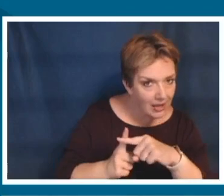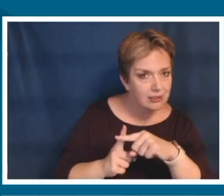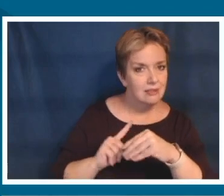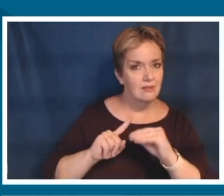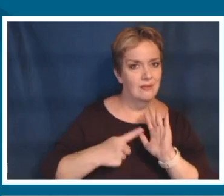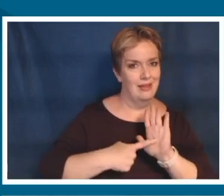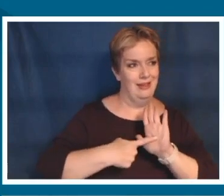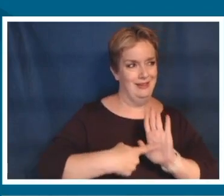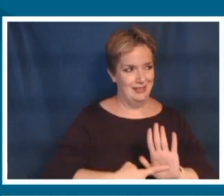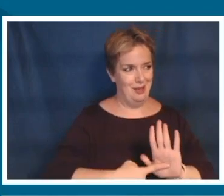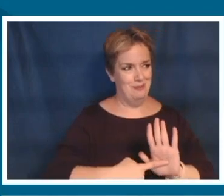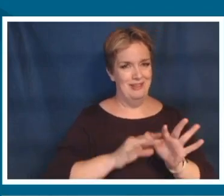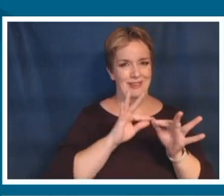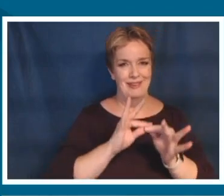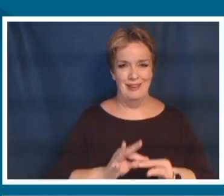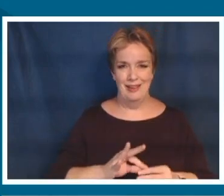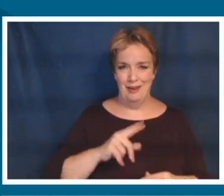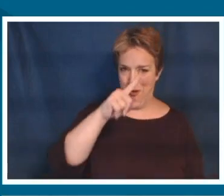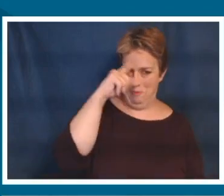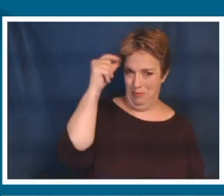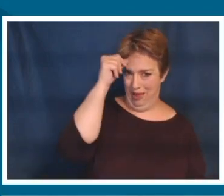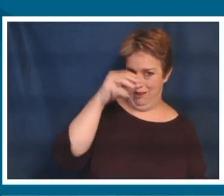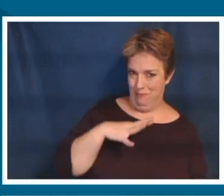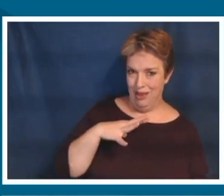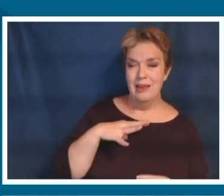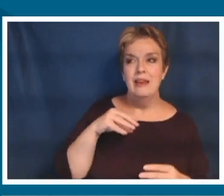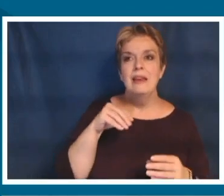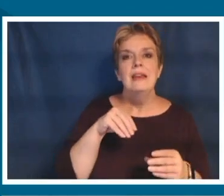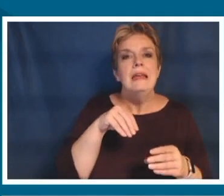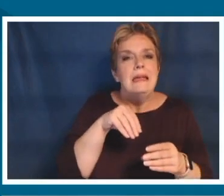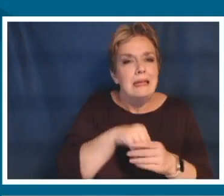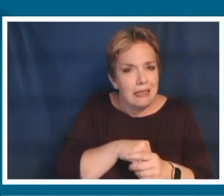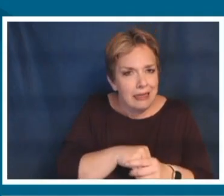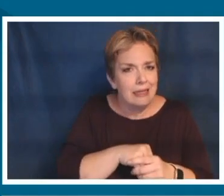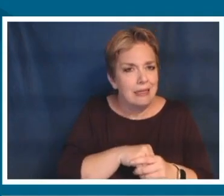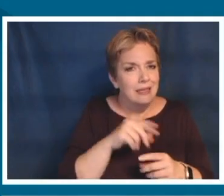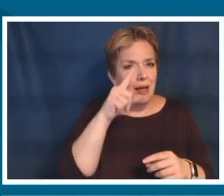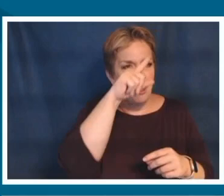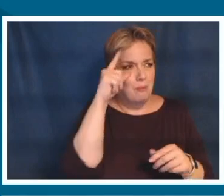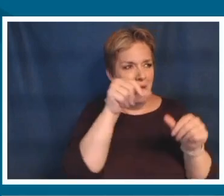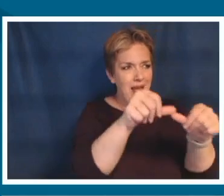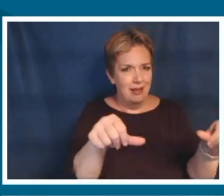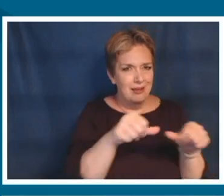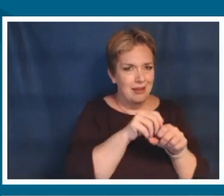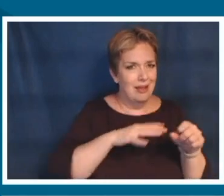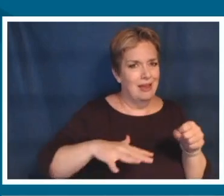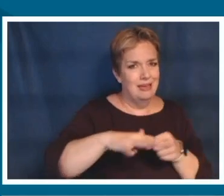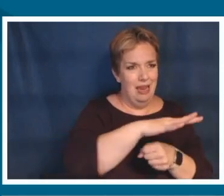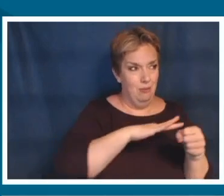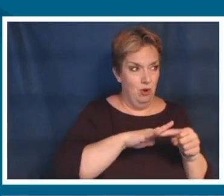in an uh predominantly african-american neighborhood